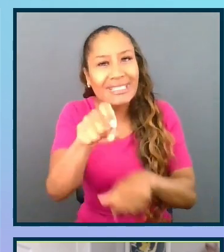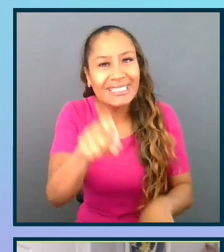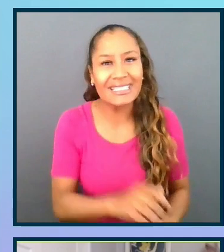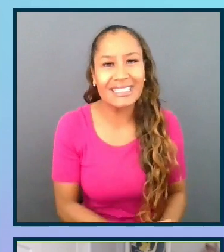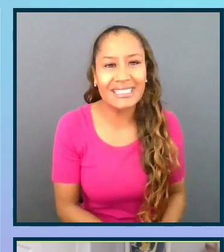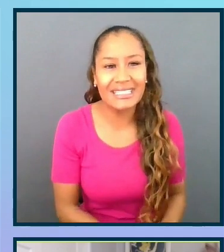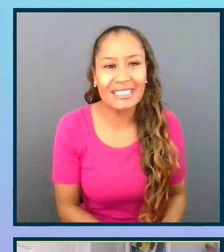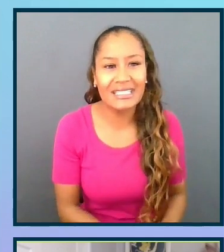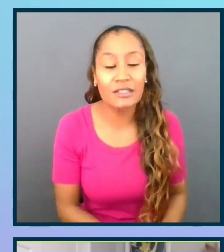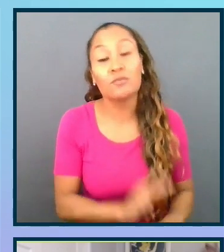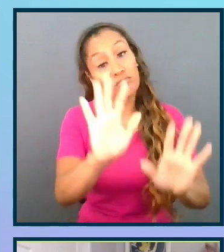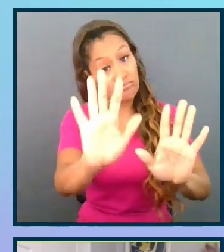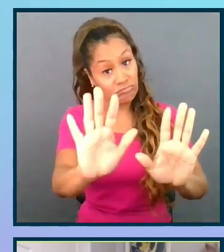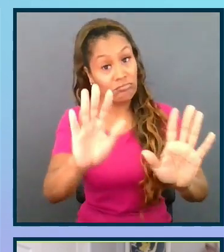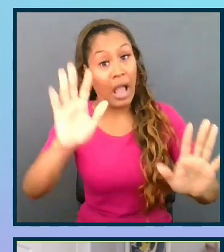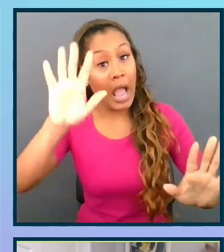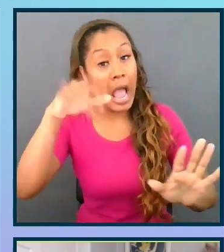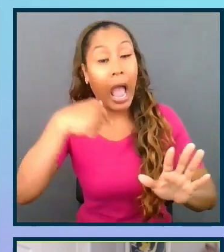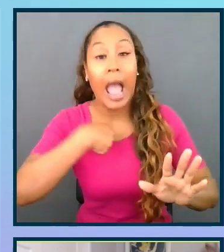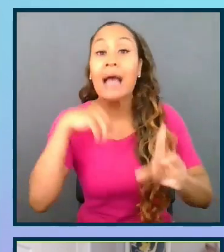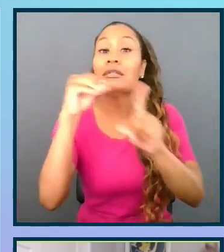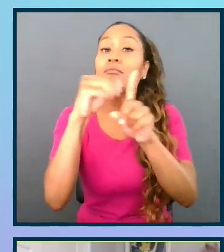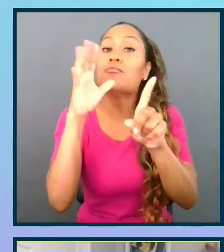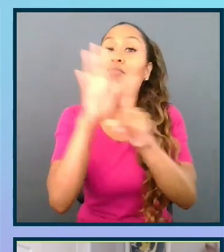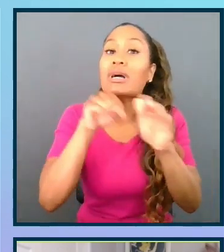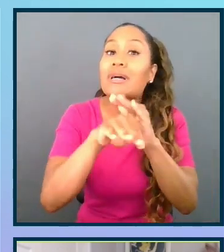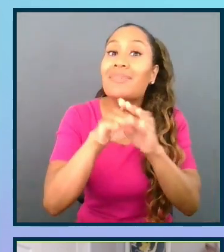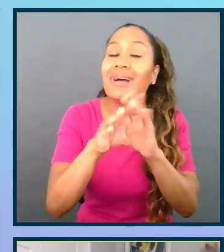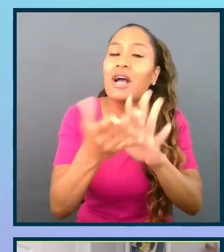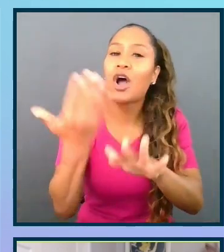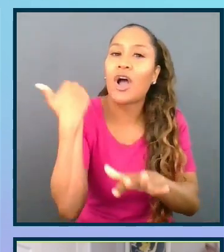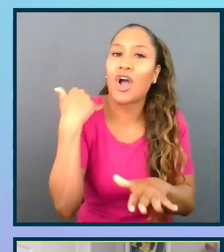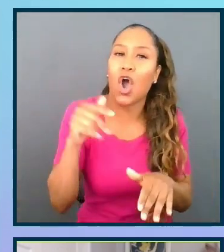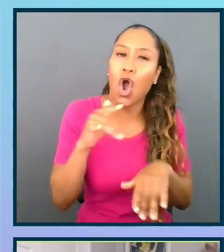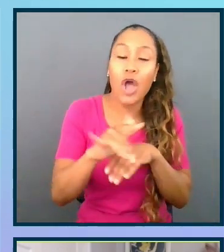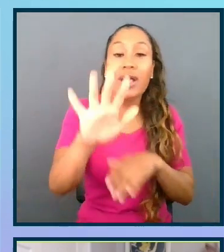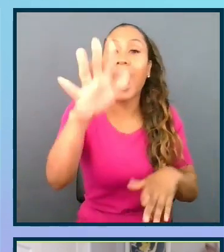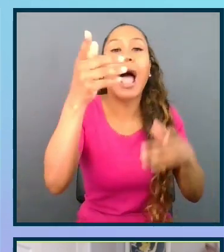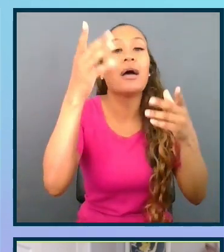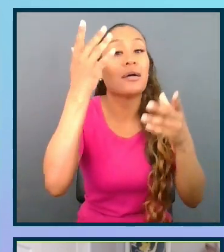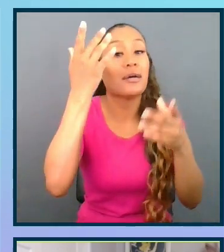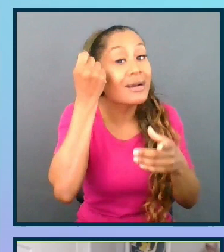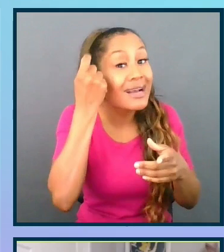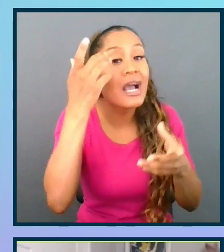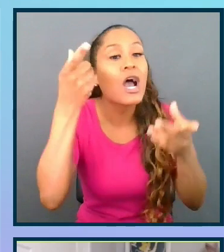Well, the thing is, I was exposed to accessibility early. Again, largely by coincidence.